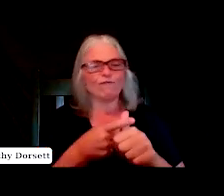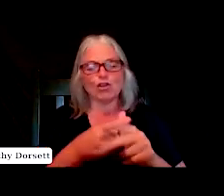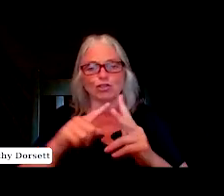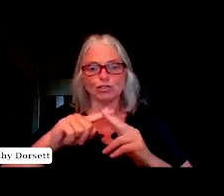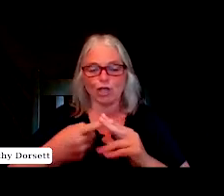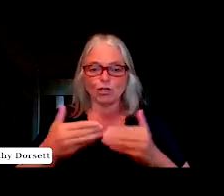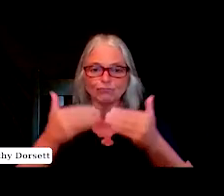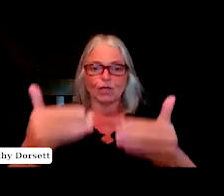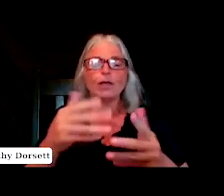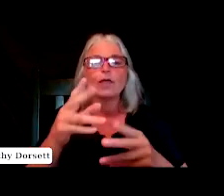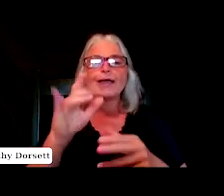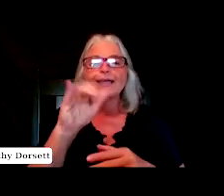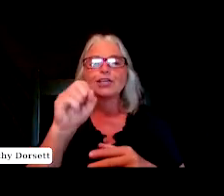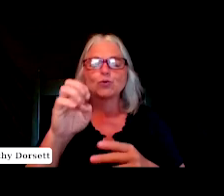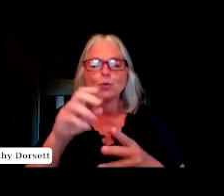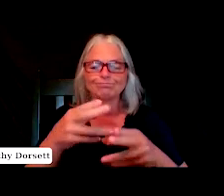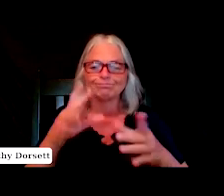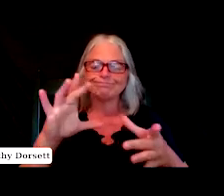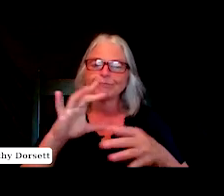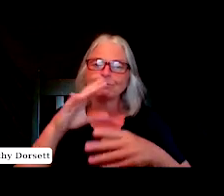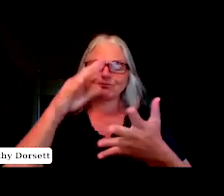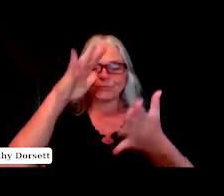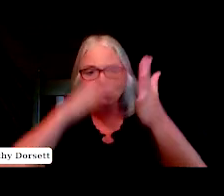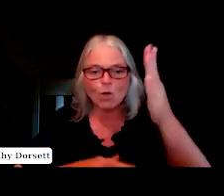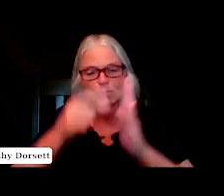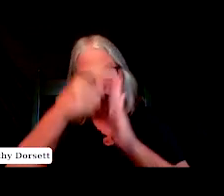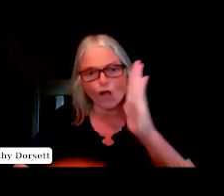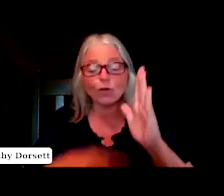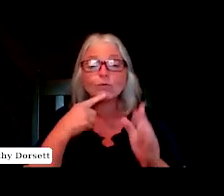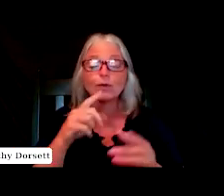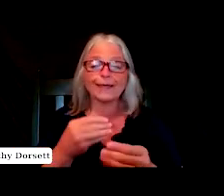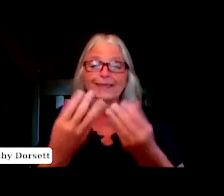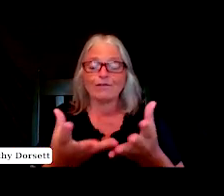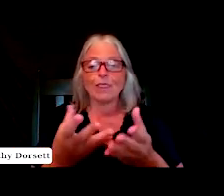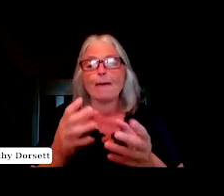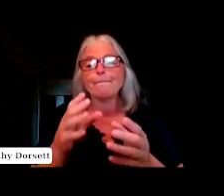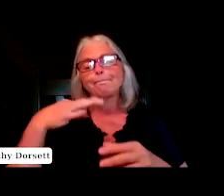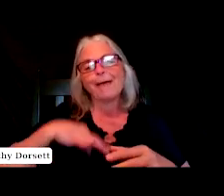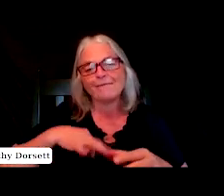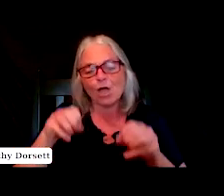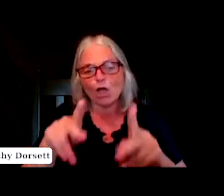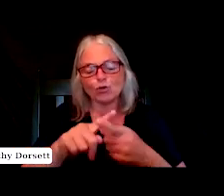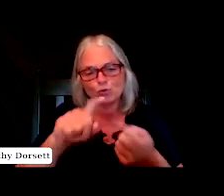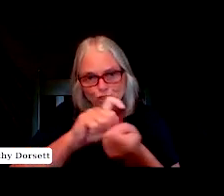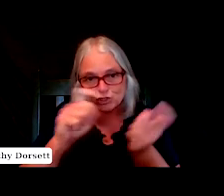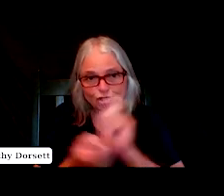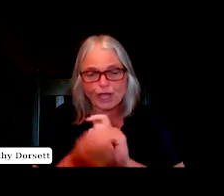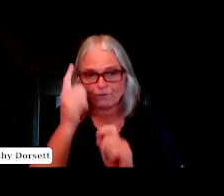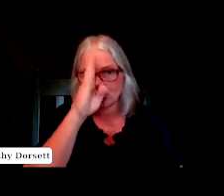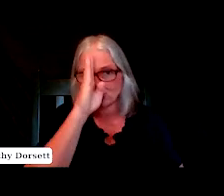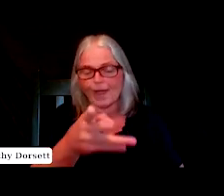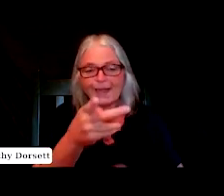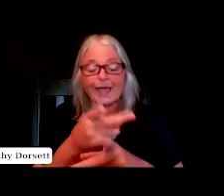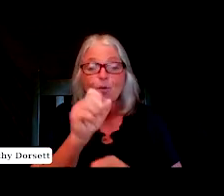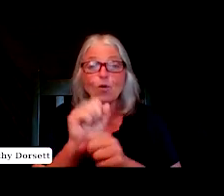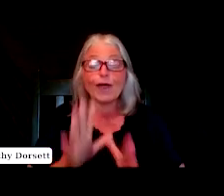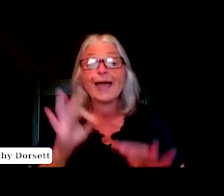The brief draws attention to the emergent, mutually beneficial opportunities to change the paradigm for direct care workers and family caregivers.